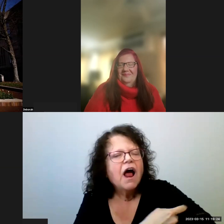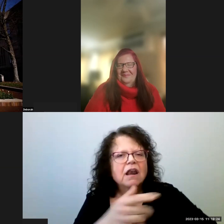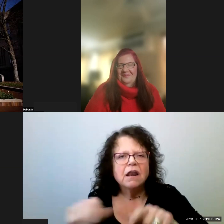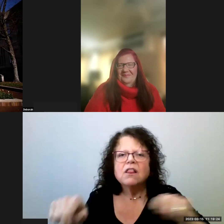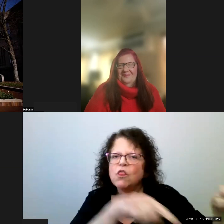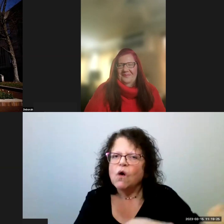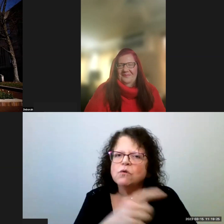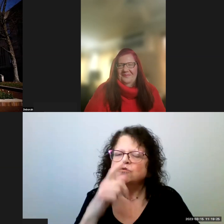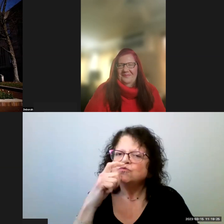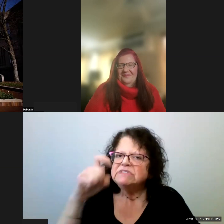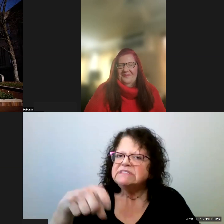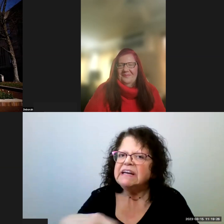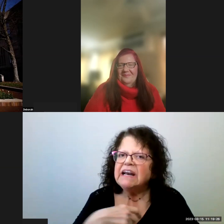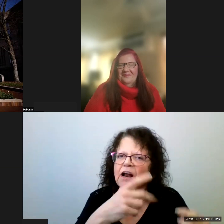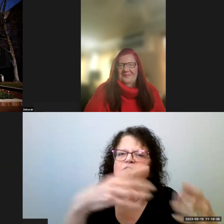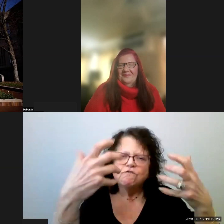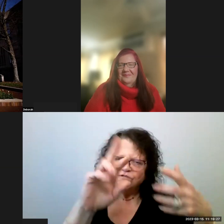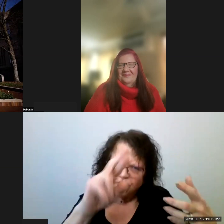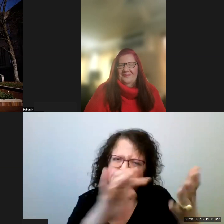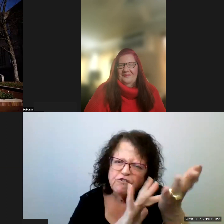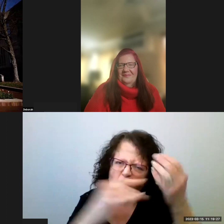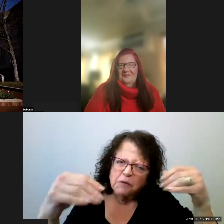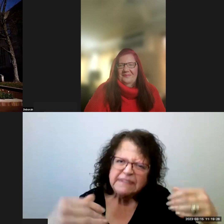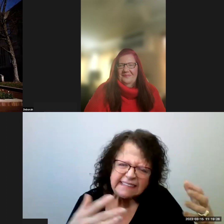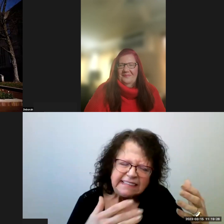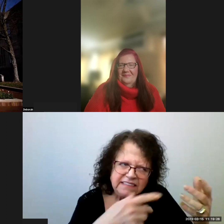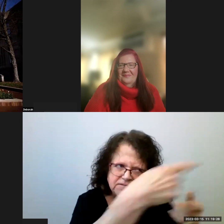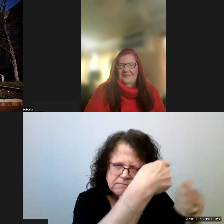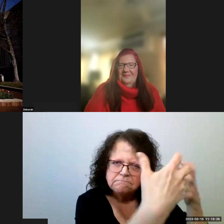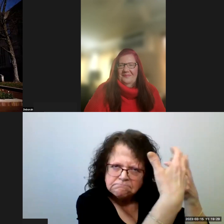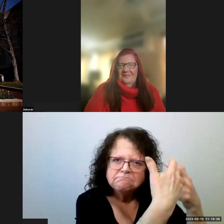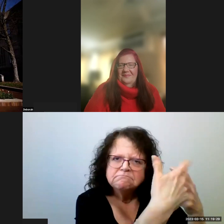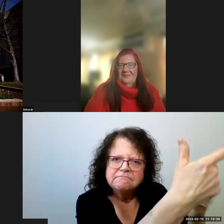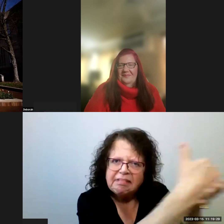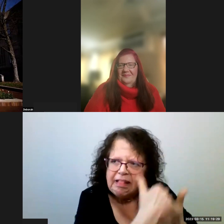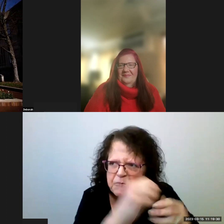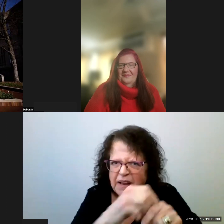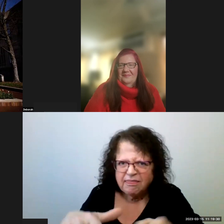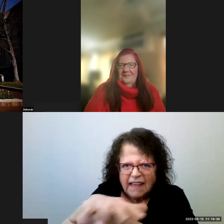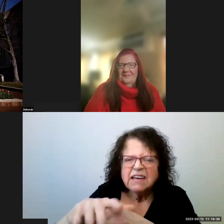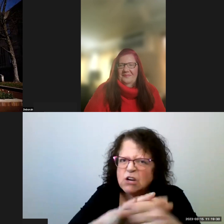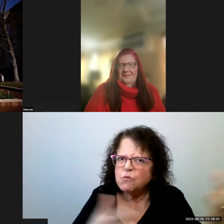It was just an experience that I hope I never have to do ever again because I did lose my